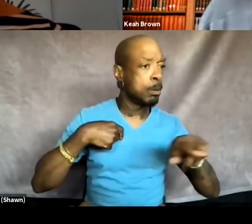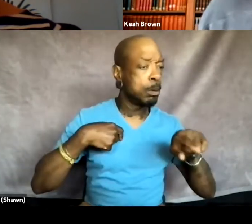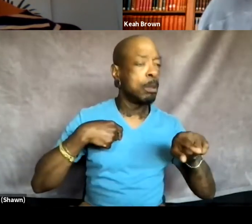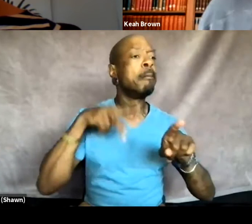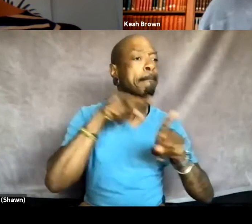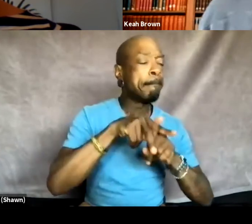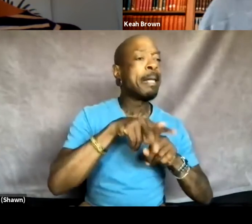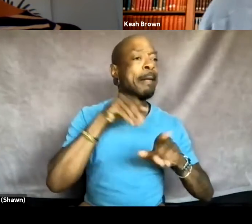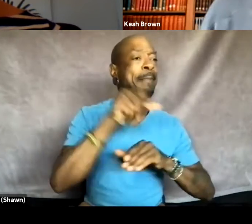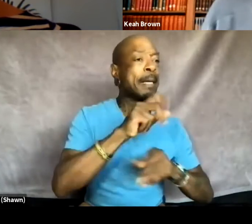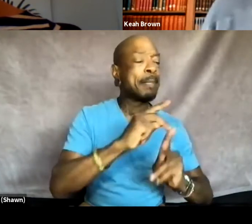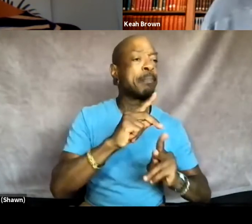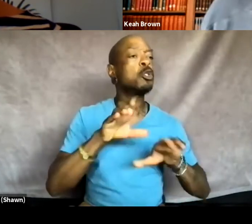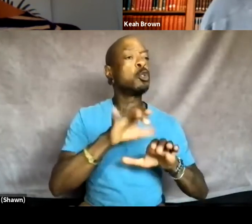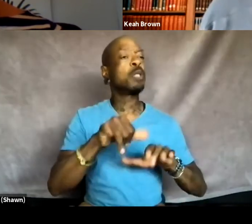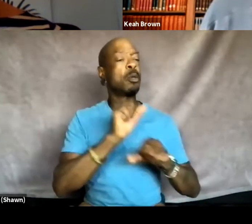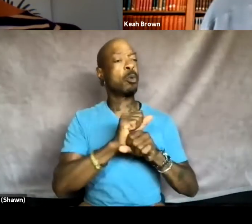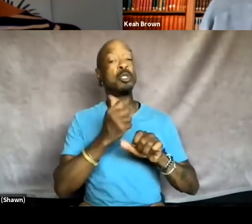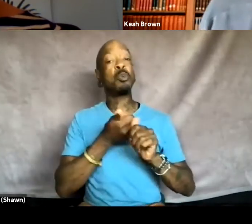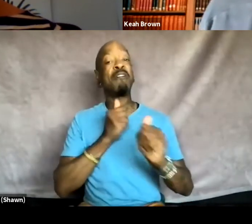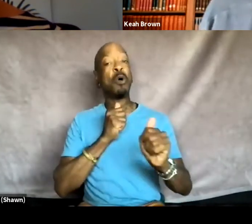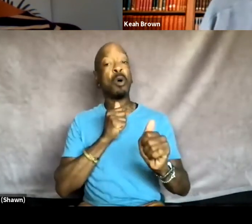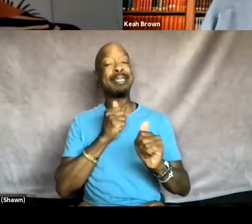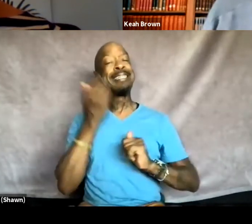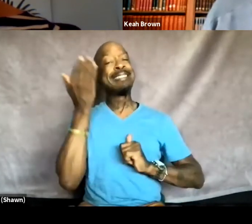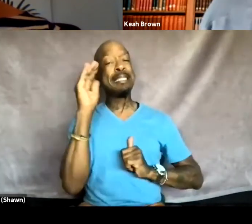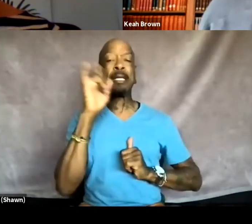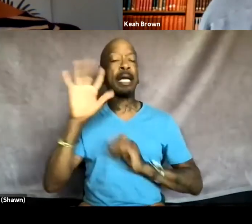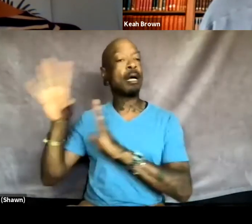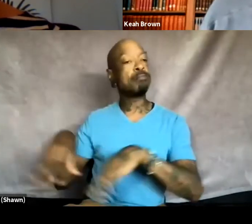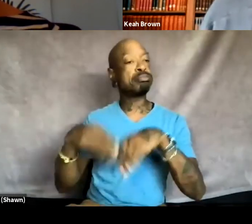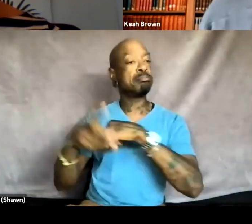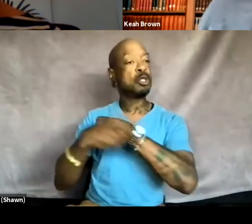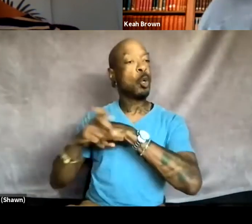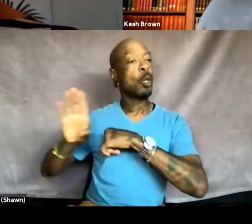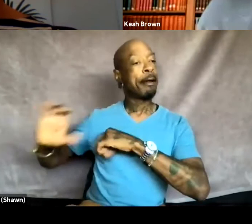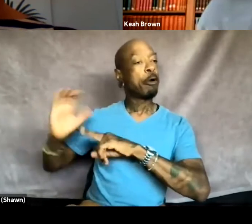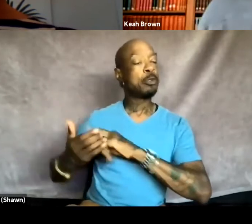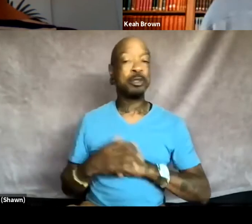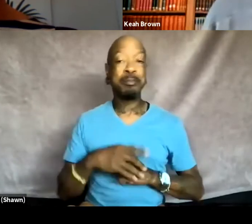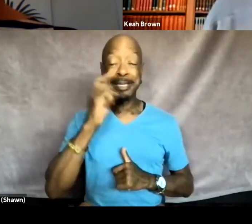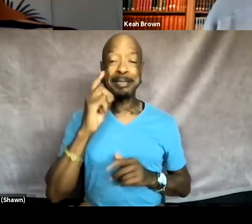work of helping you avoid that Keah Brown: Because I think that oftentimes people are like what can I read what can I